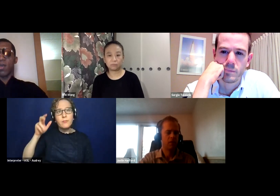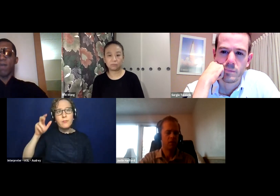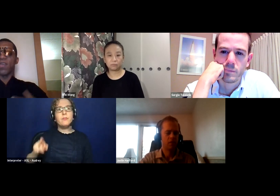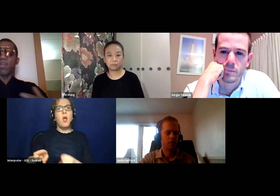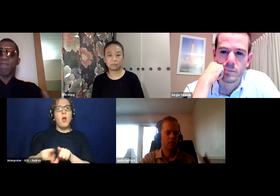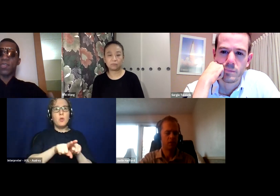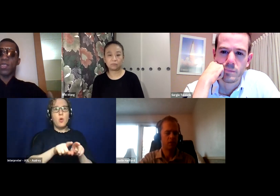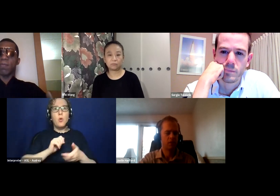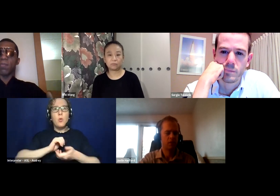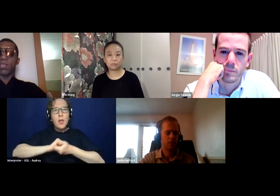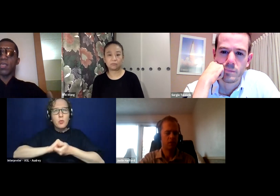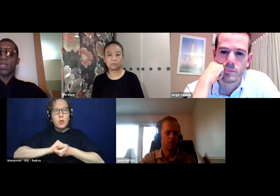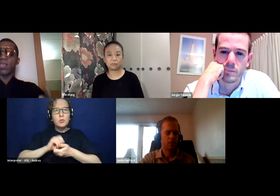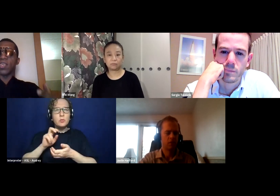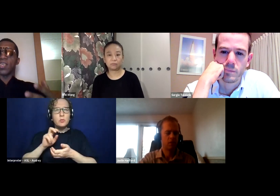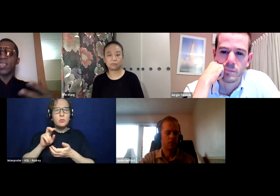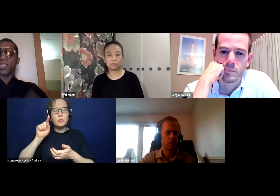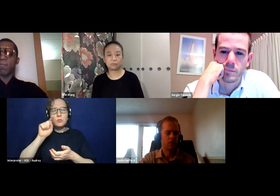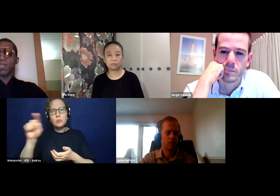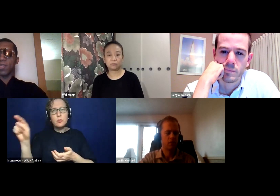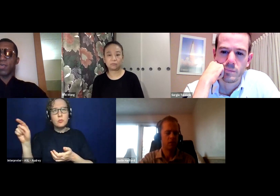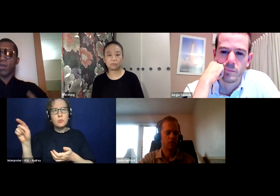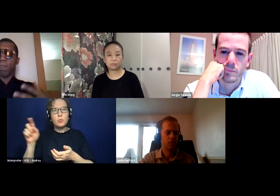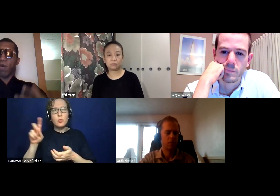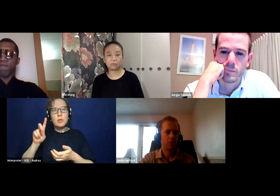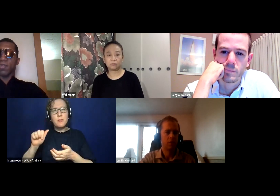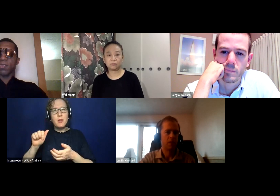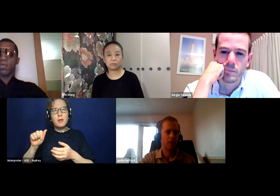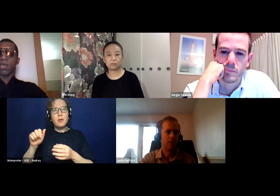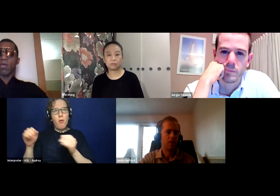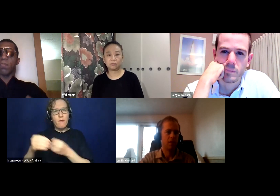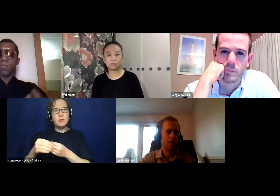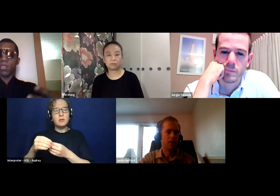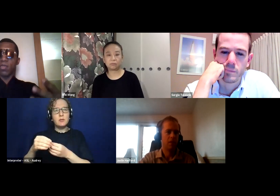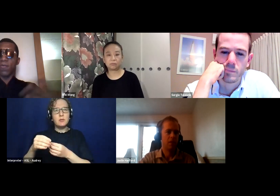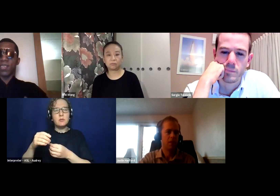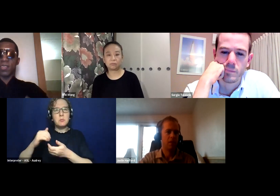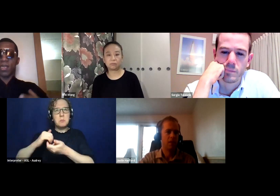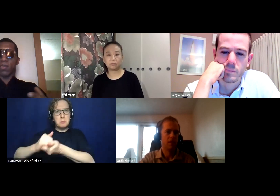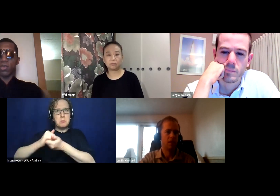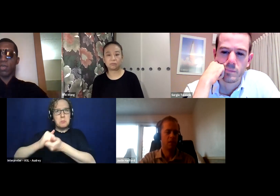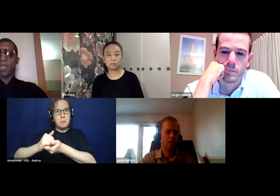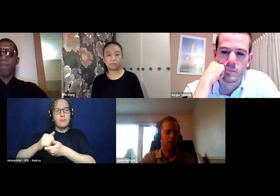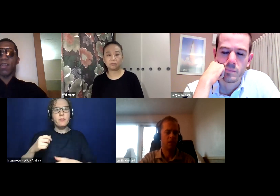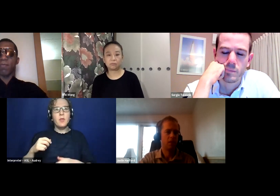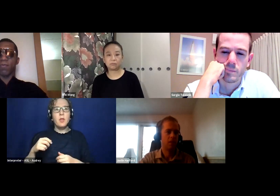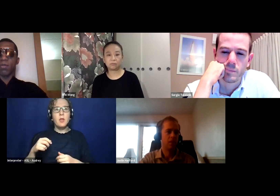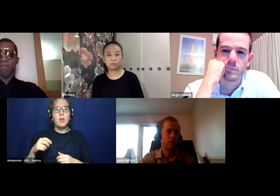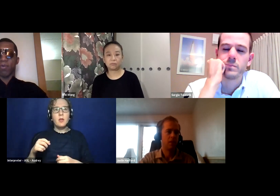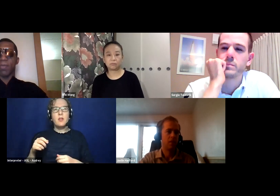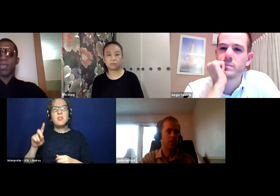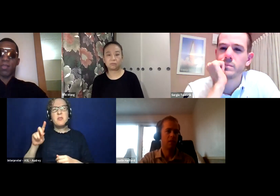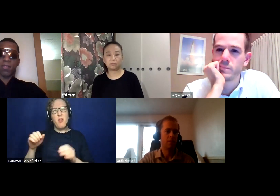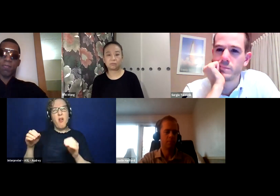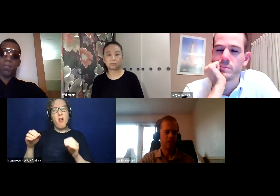of the disability office the readings are usually made available for me.